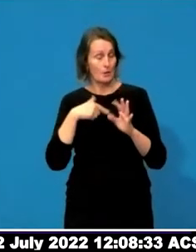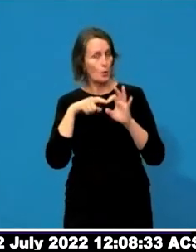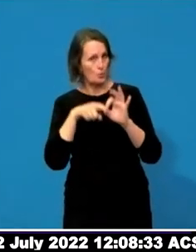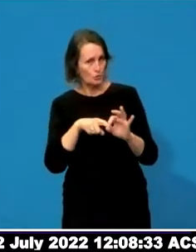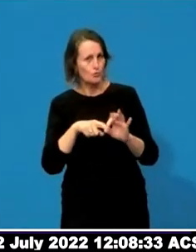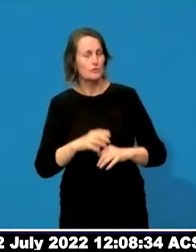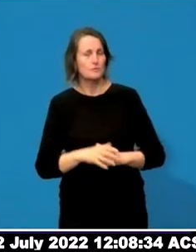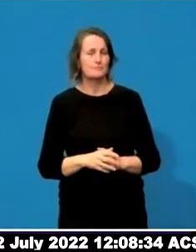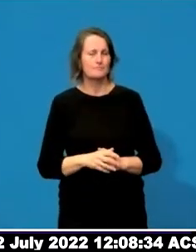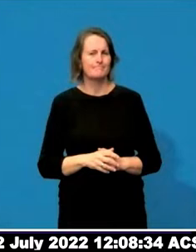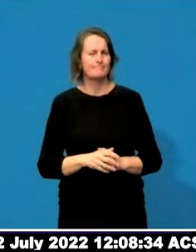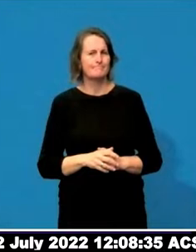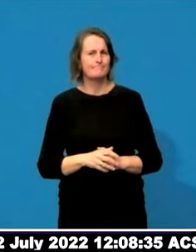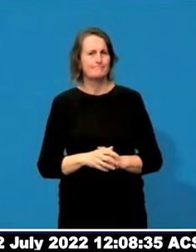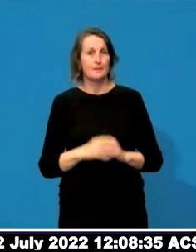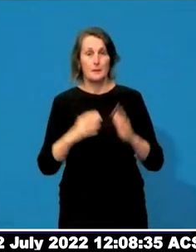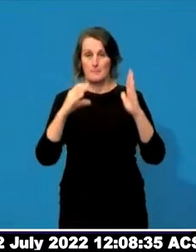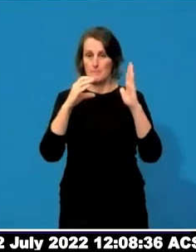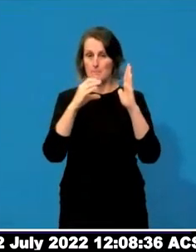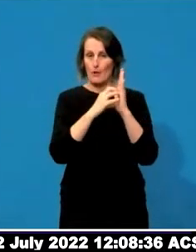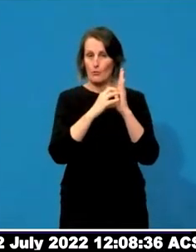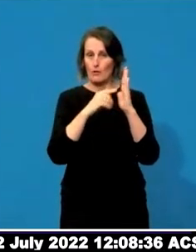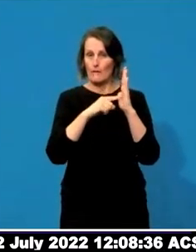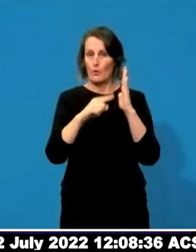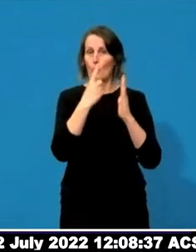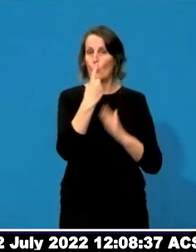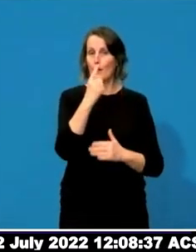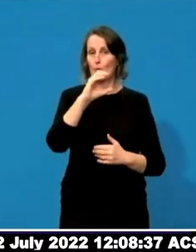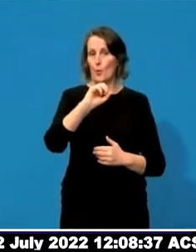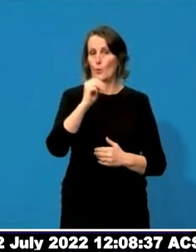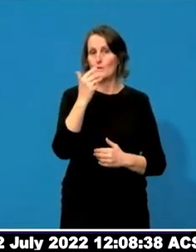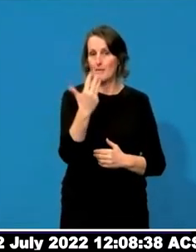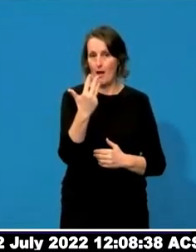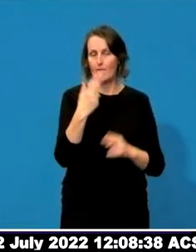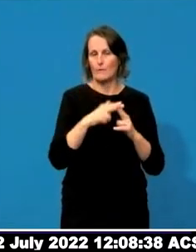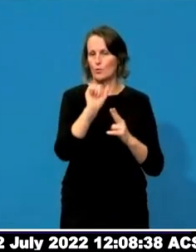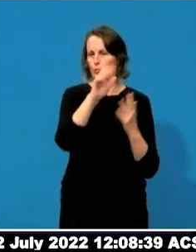Ms Walker, at paragraph 109 of your statement,